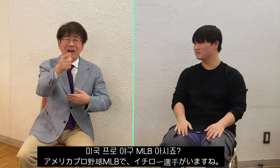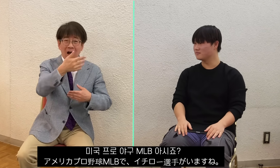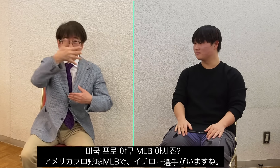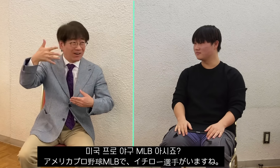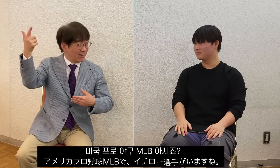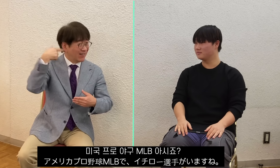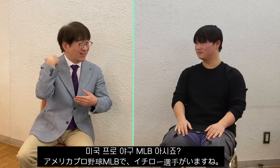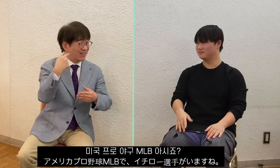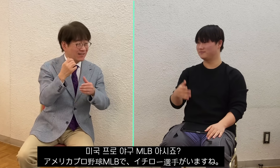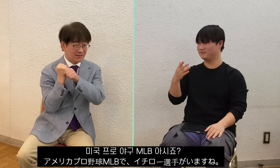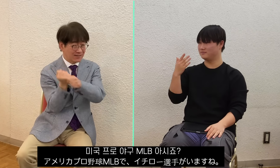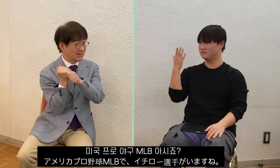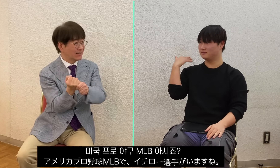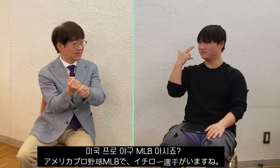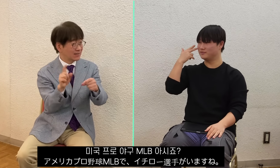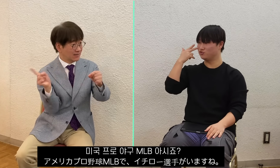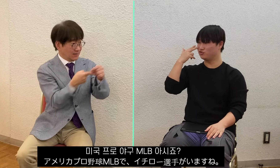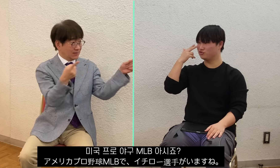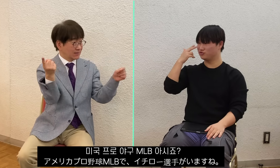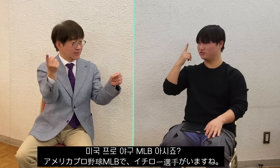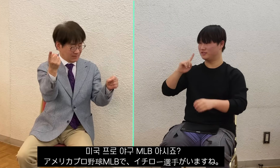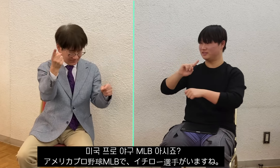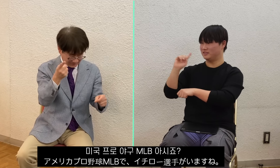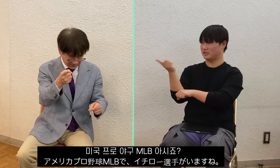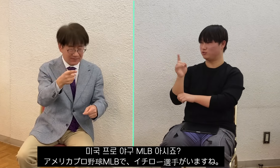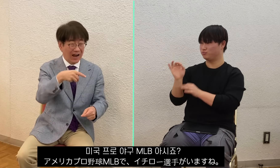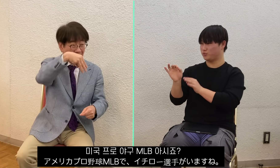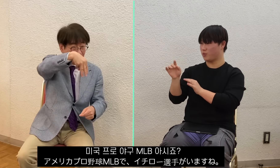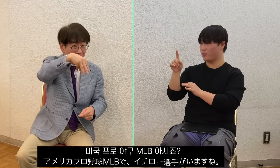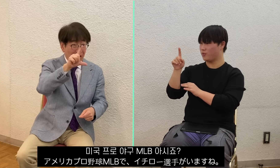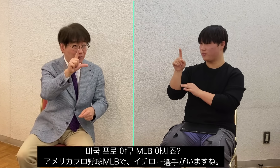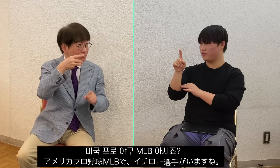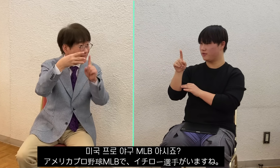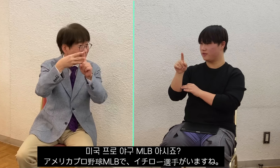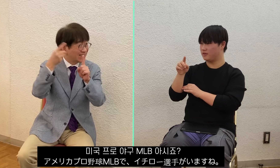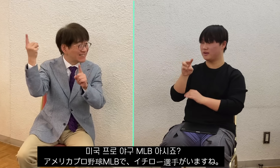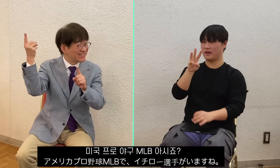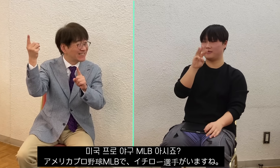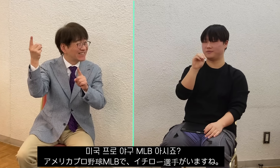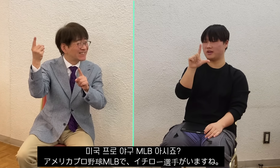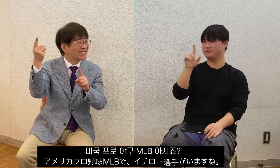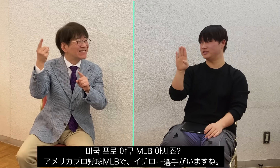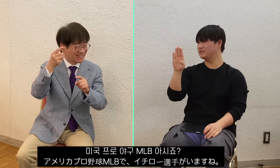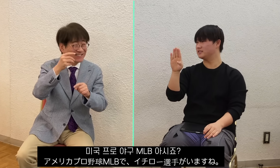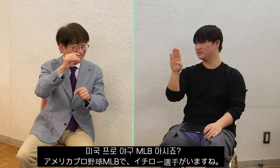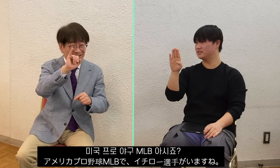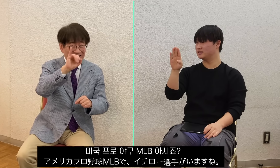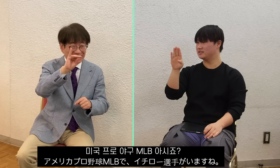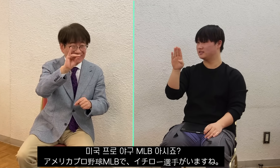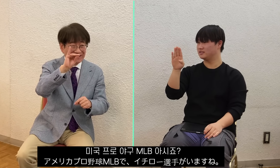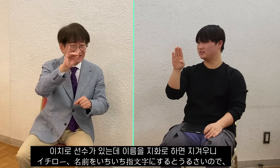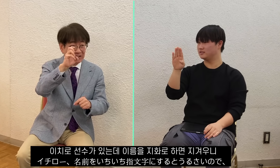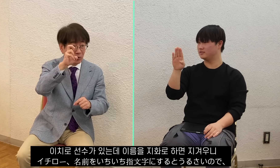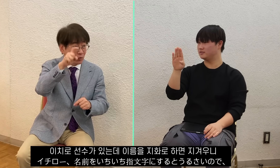Do you know MLB, American professional baseball?